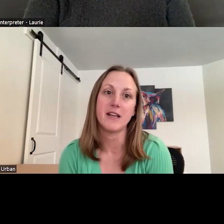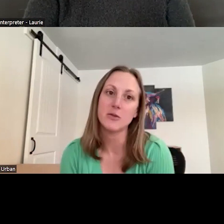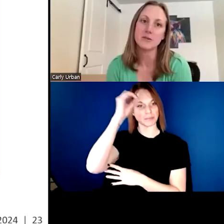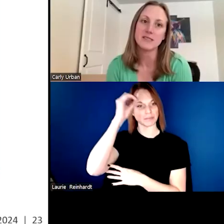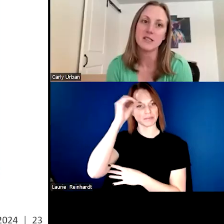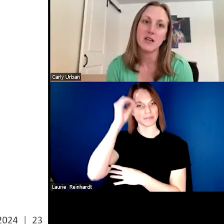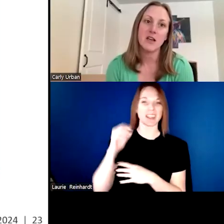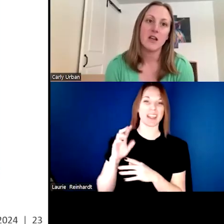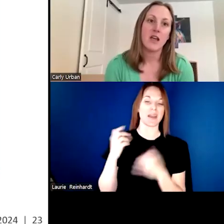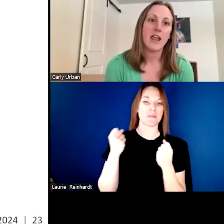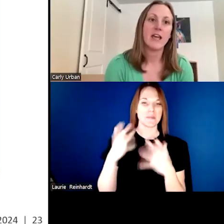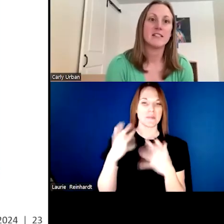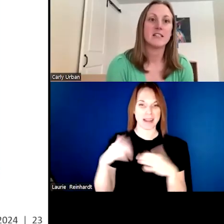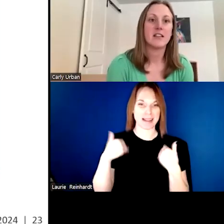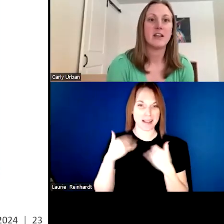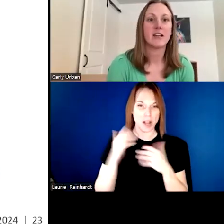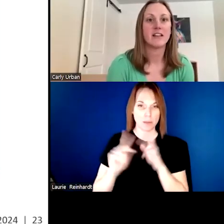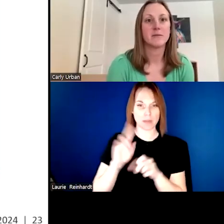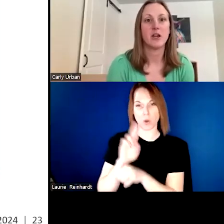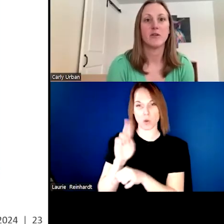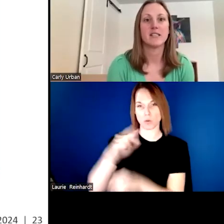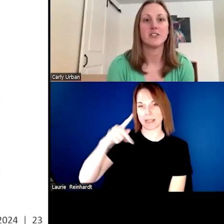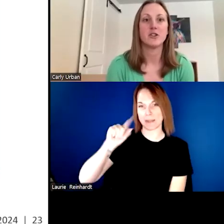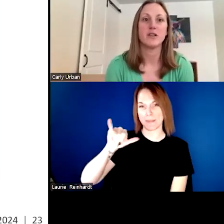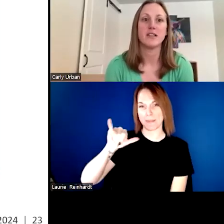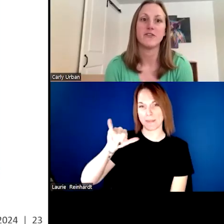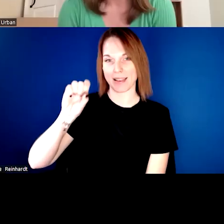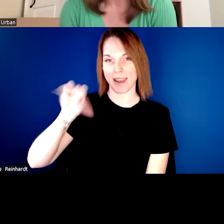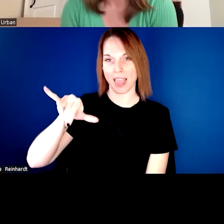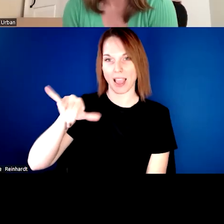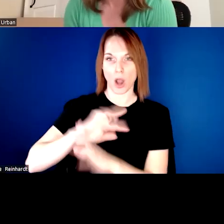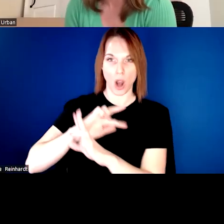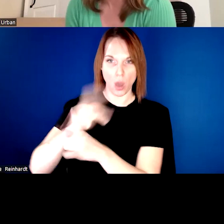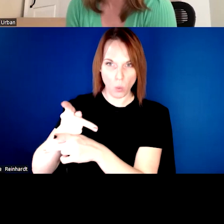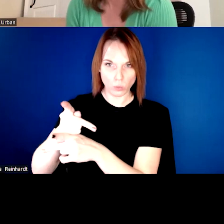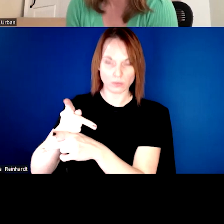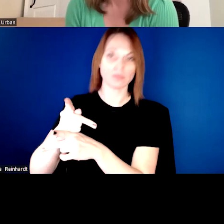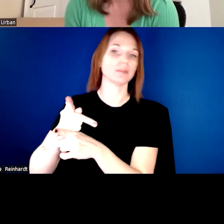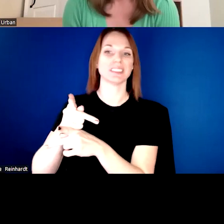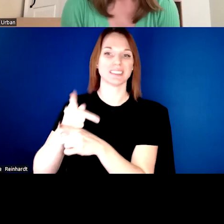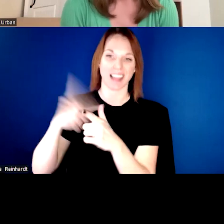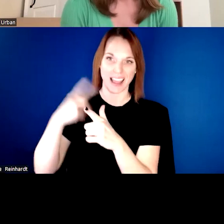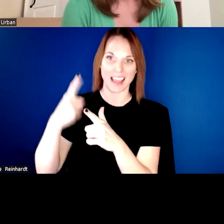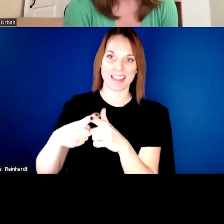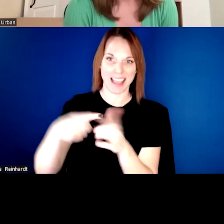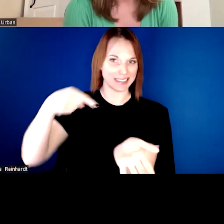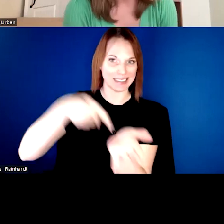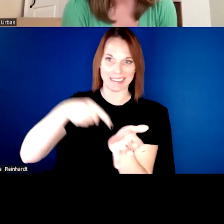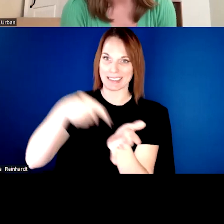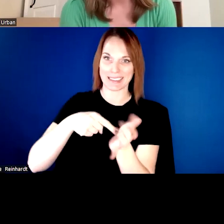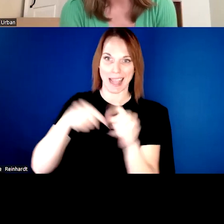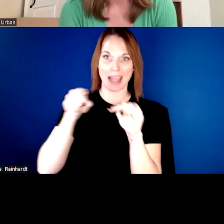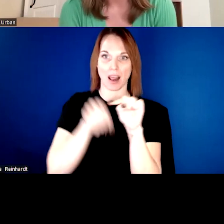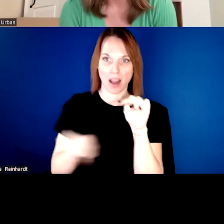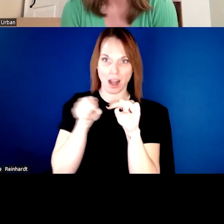loans and they're getting themselves into these very tricky cycles of debt. So almost 40% of 18